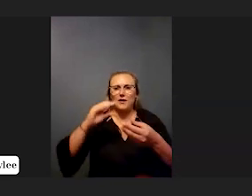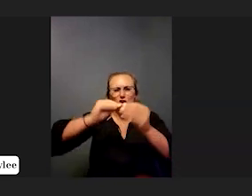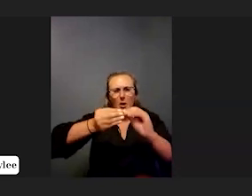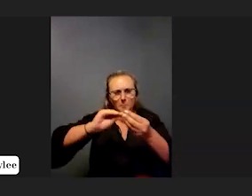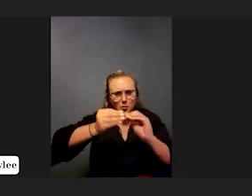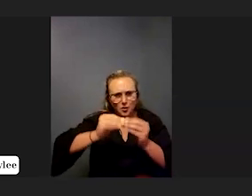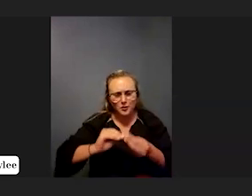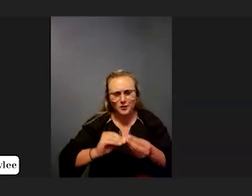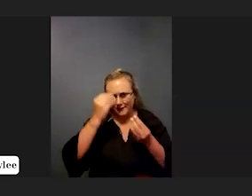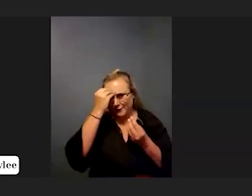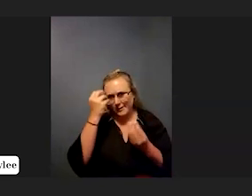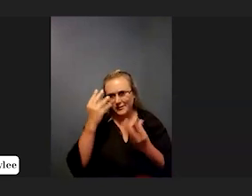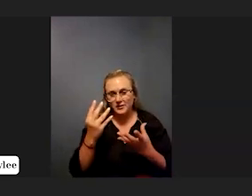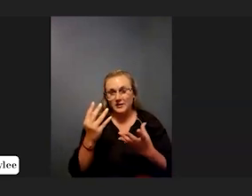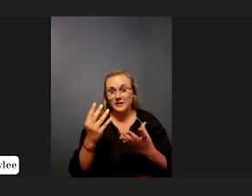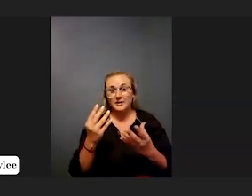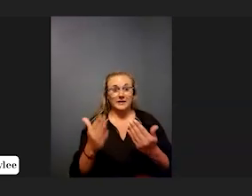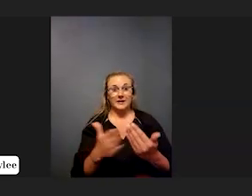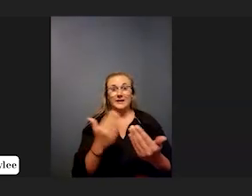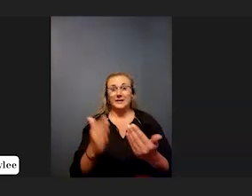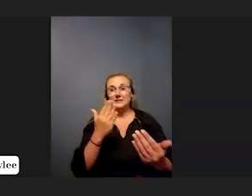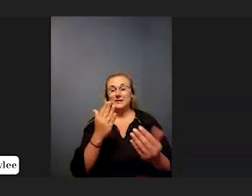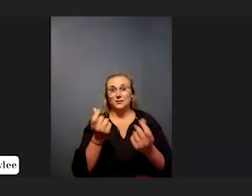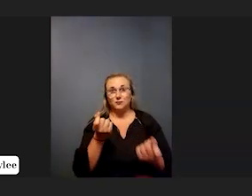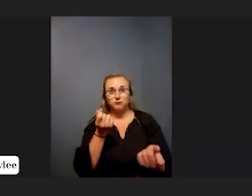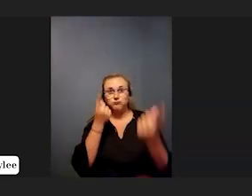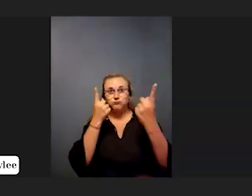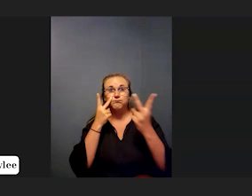In a easy to digest visual method. Um, that.